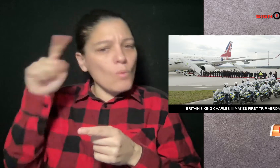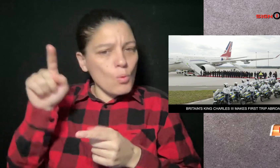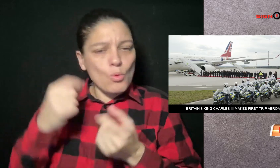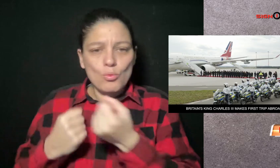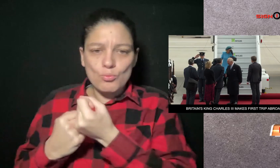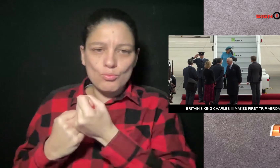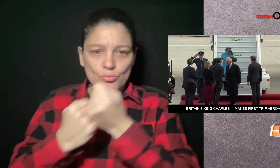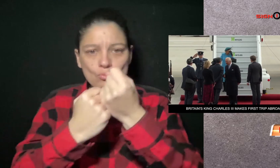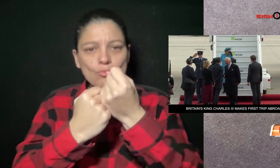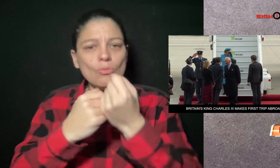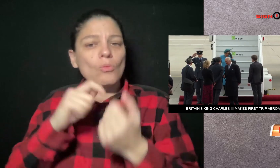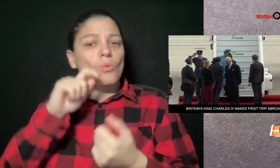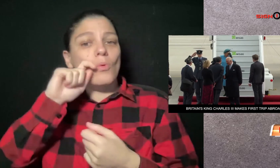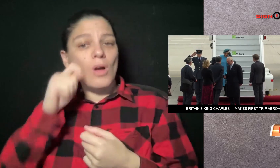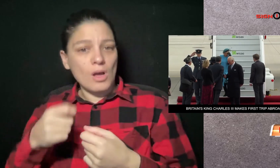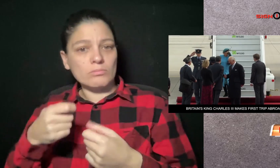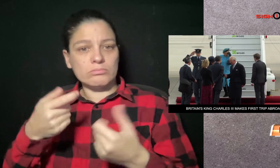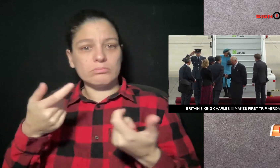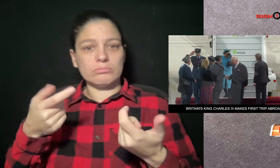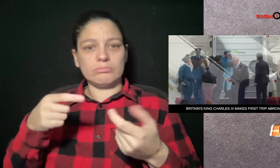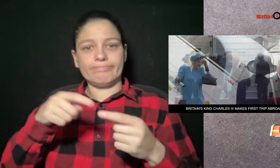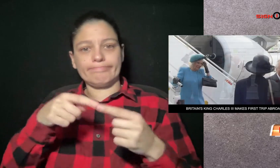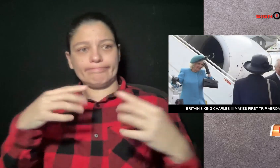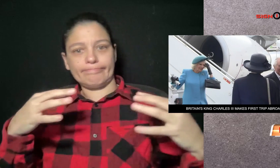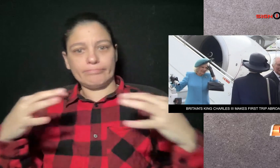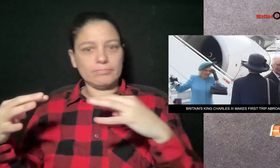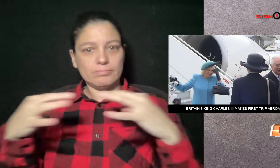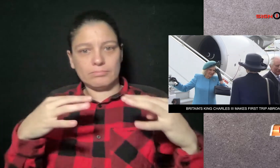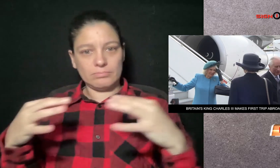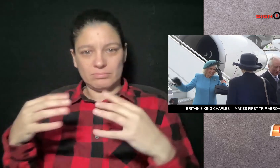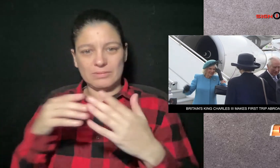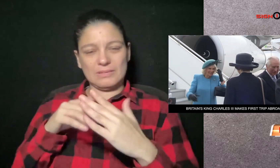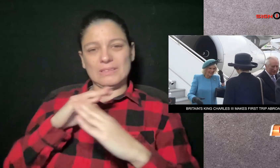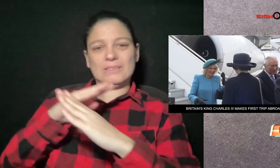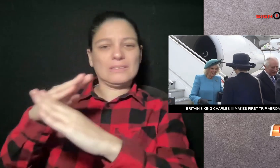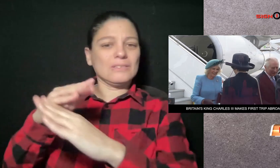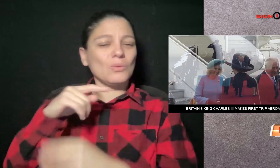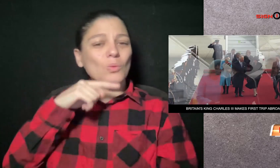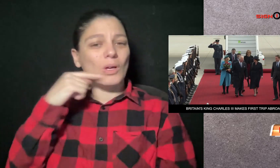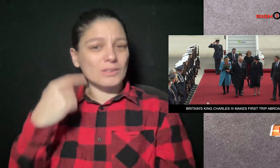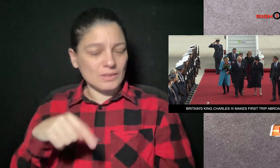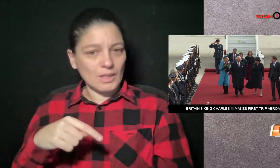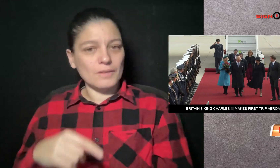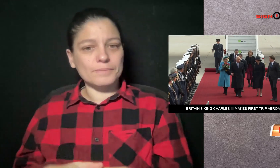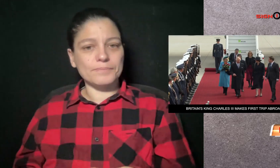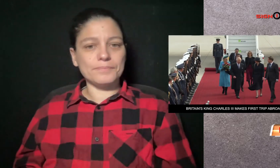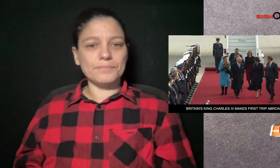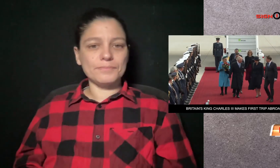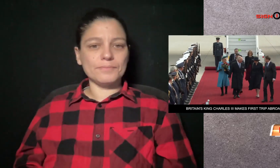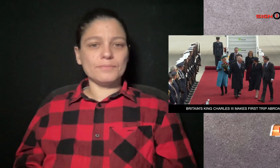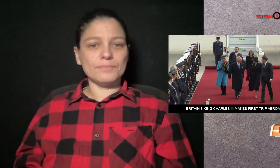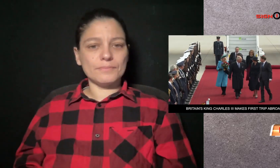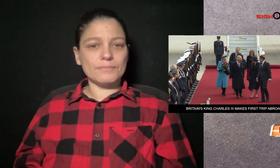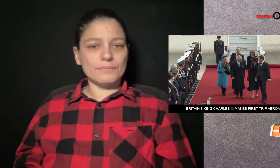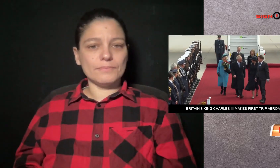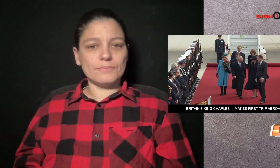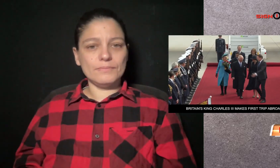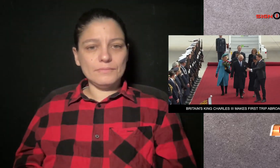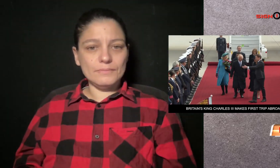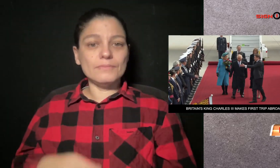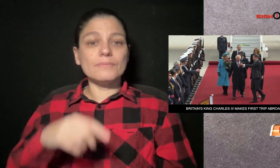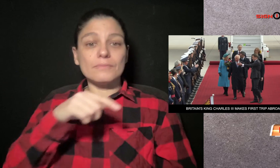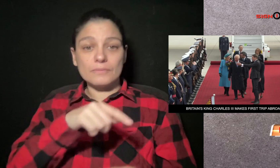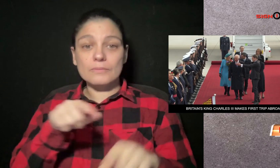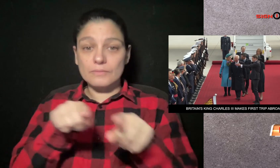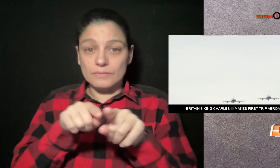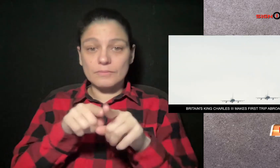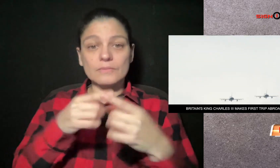now working together to support Ukraine in the war against Russia